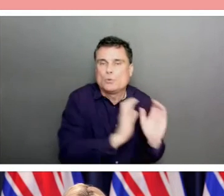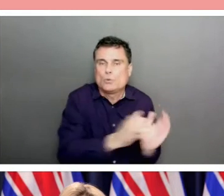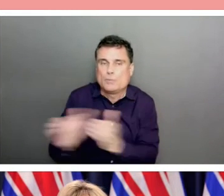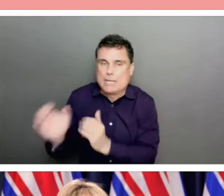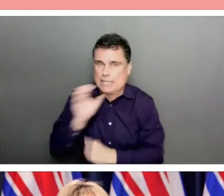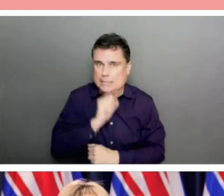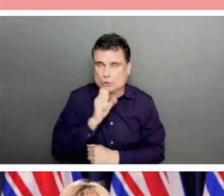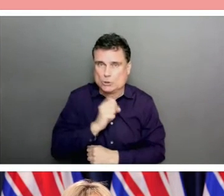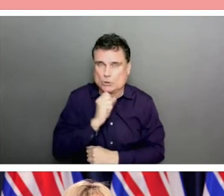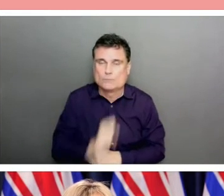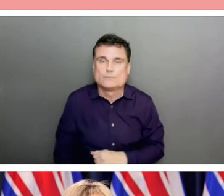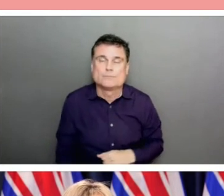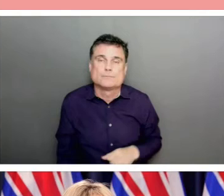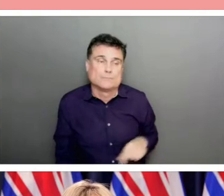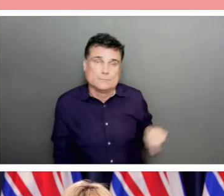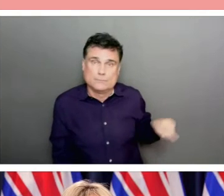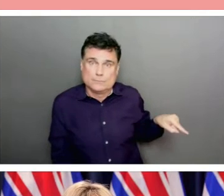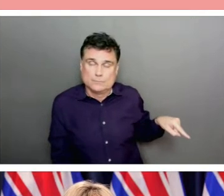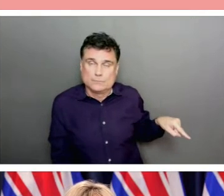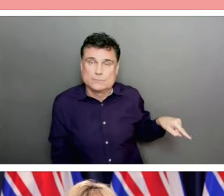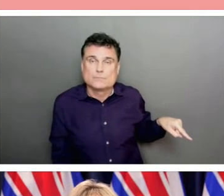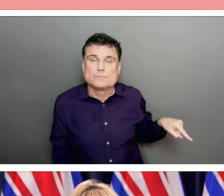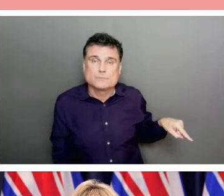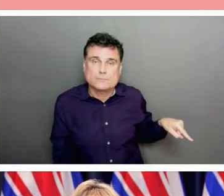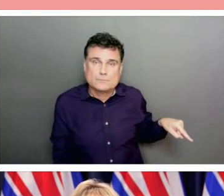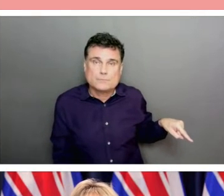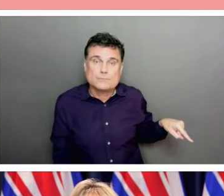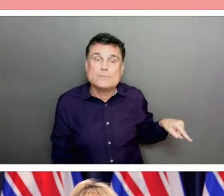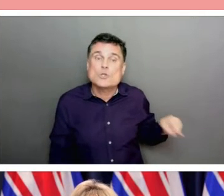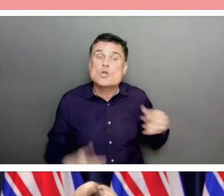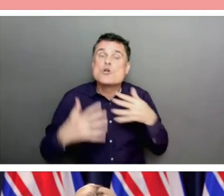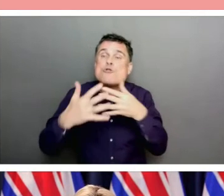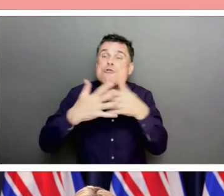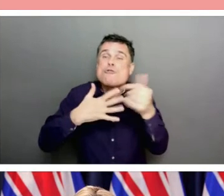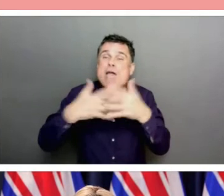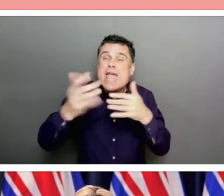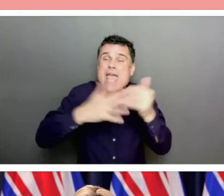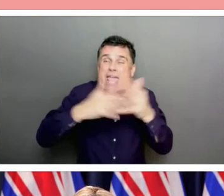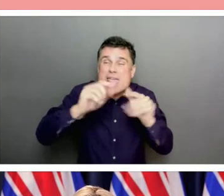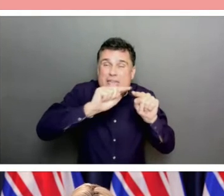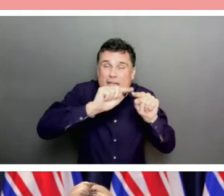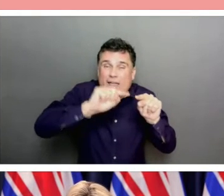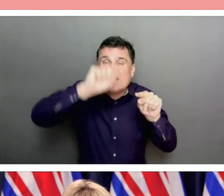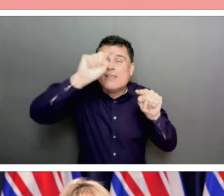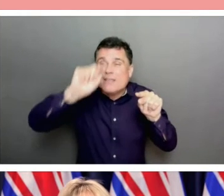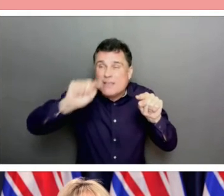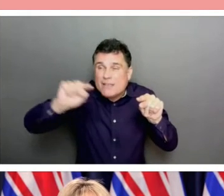years of age and 13 to 18 years of age. The grey in the background shows us that